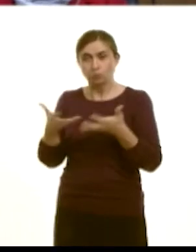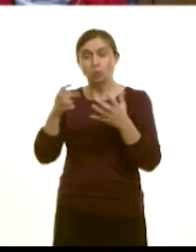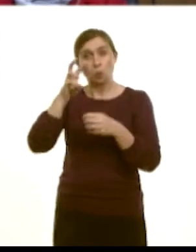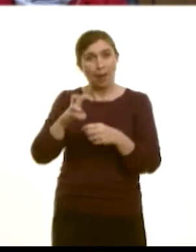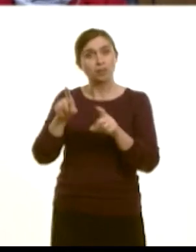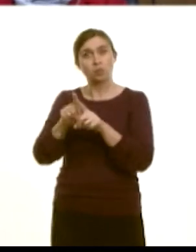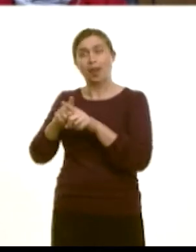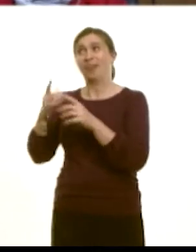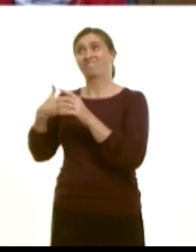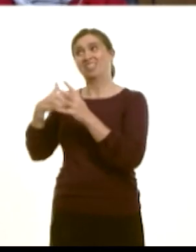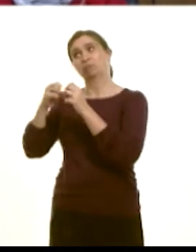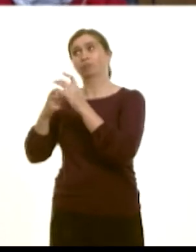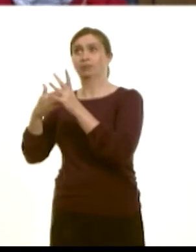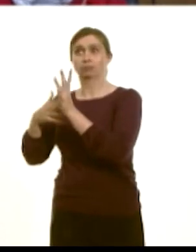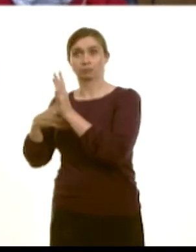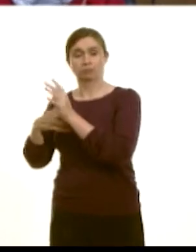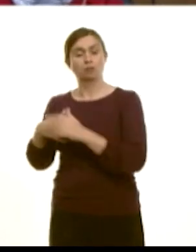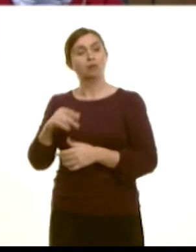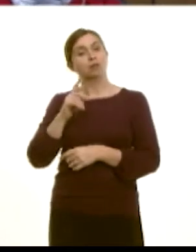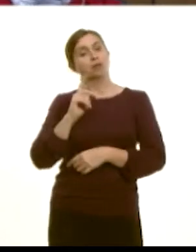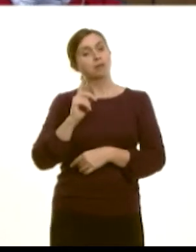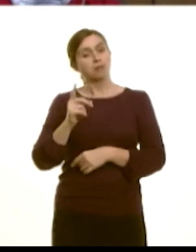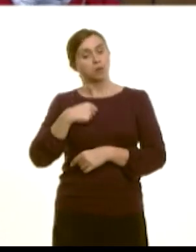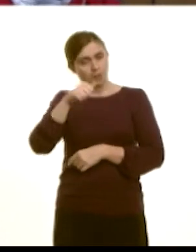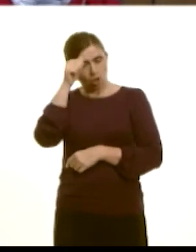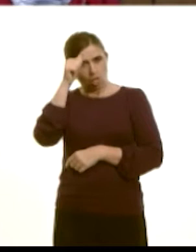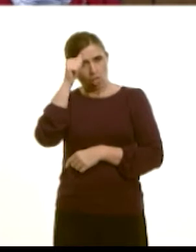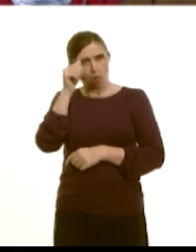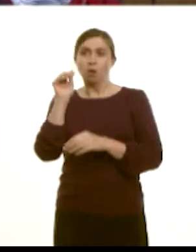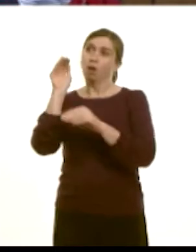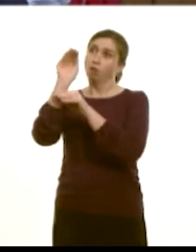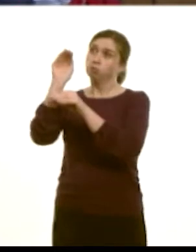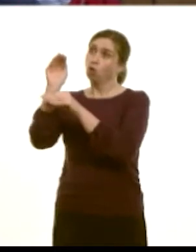May I say, for example, that we know that the number of foreign visitors has increased